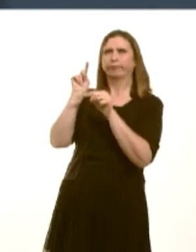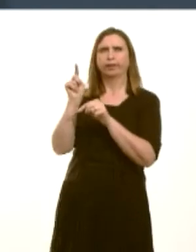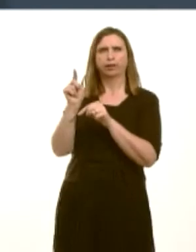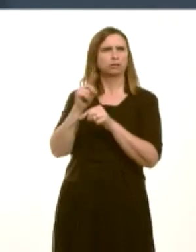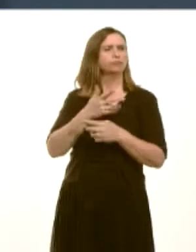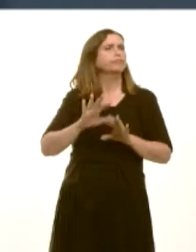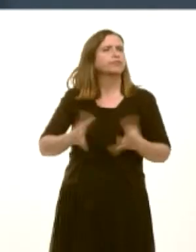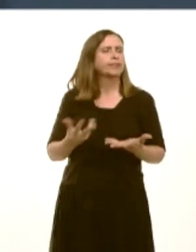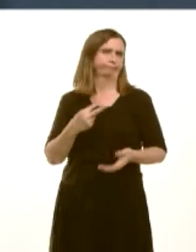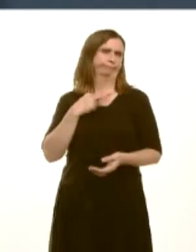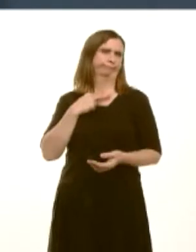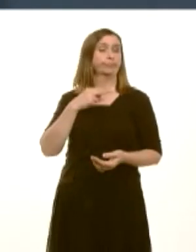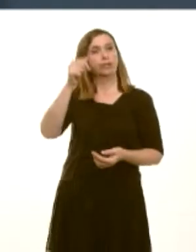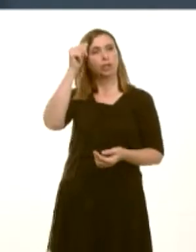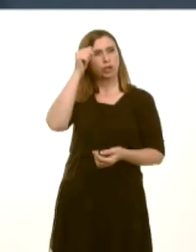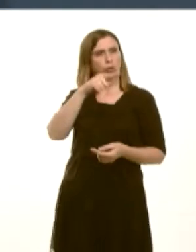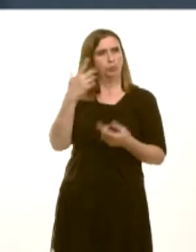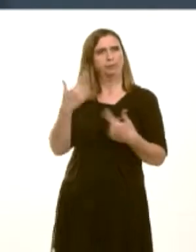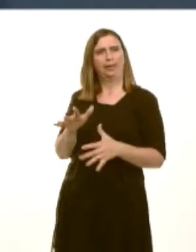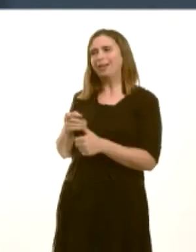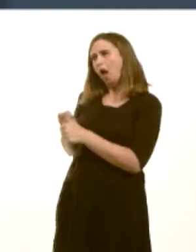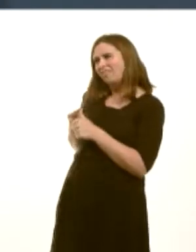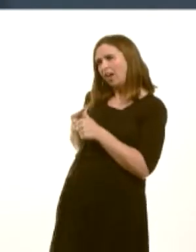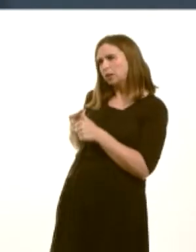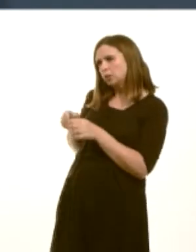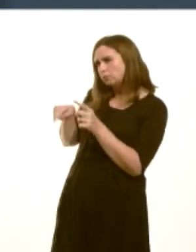the decision on the advice of her officials. Following that decision, actually during the